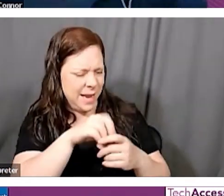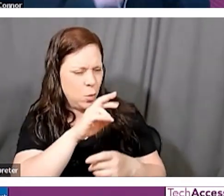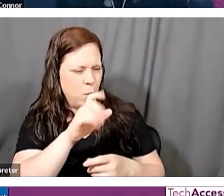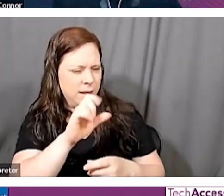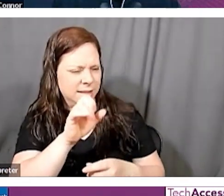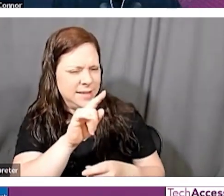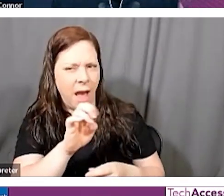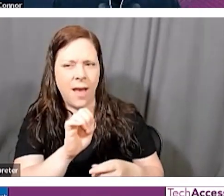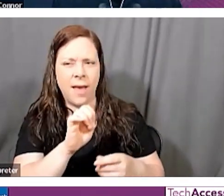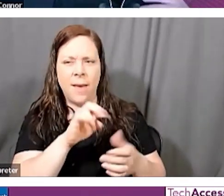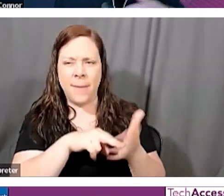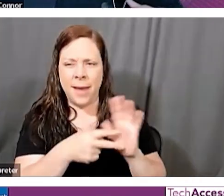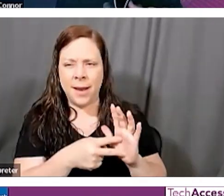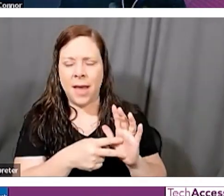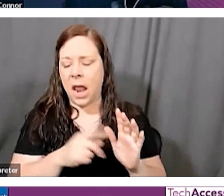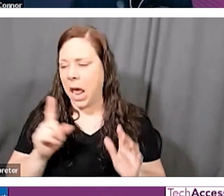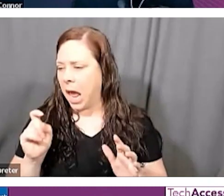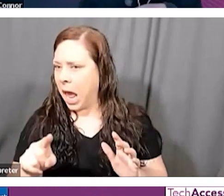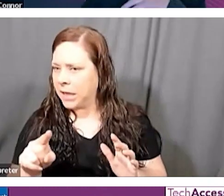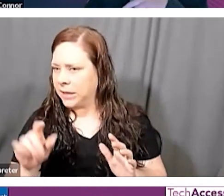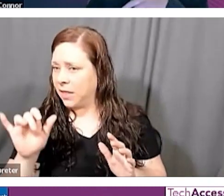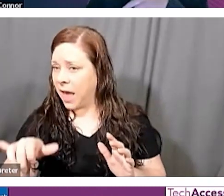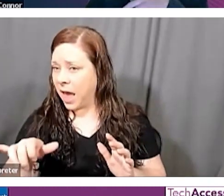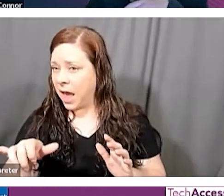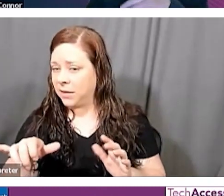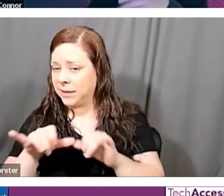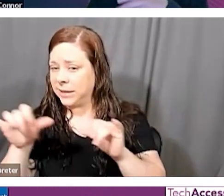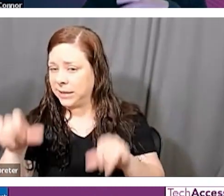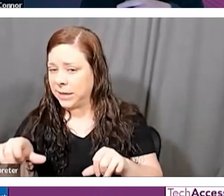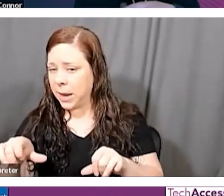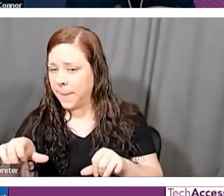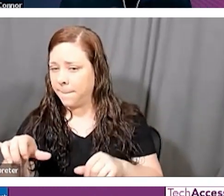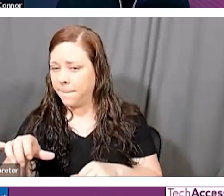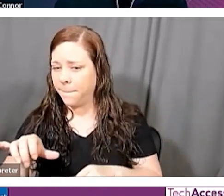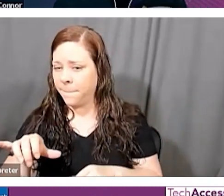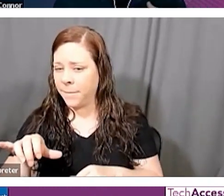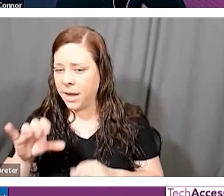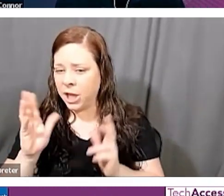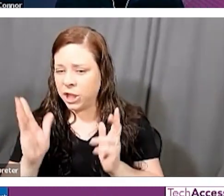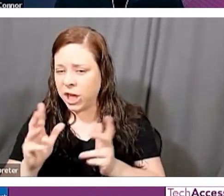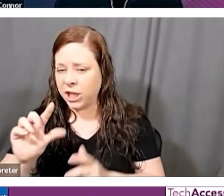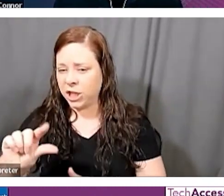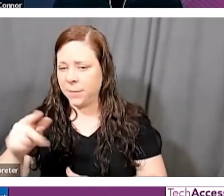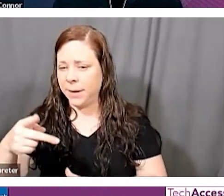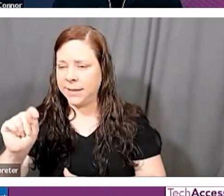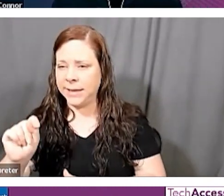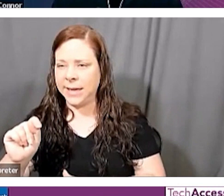And it gives me some level of understanding. And if we apply that then to accessibility, we can get some of that kind of quick summary information.